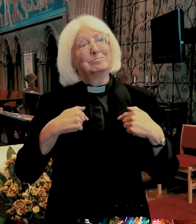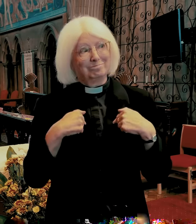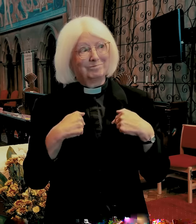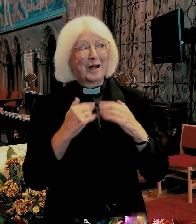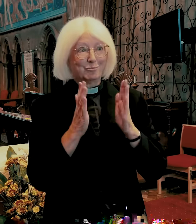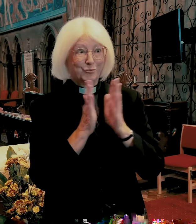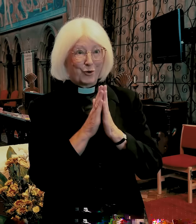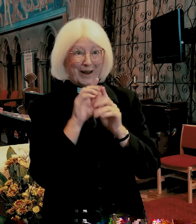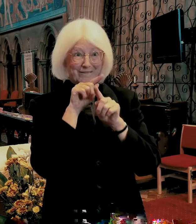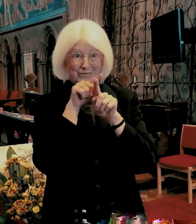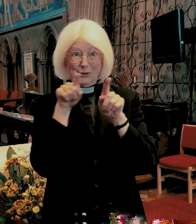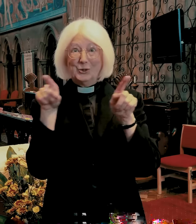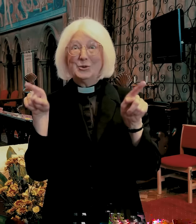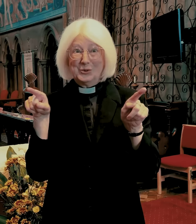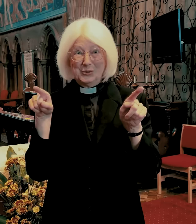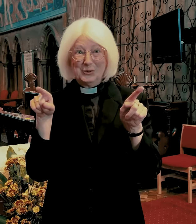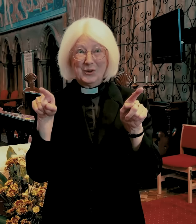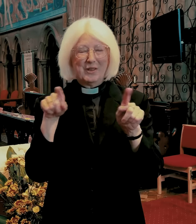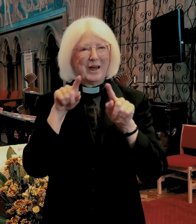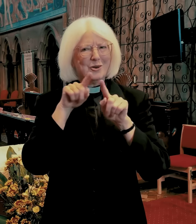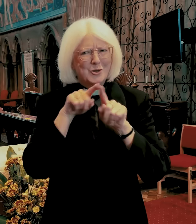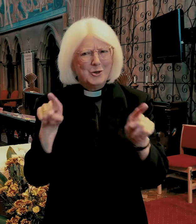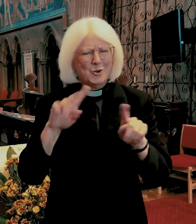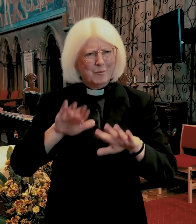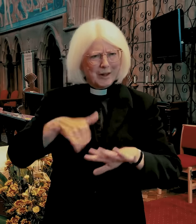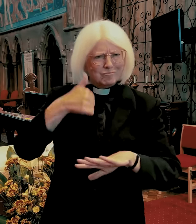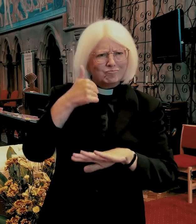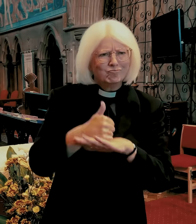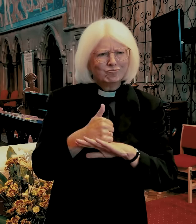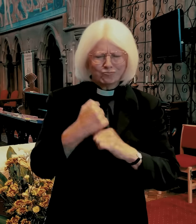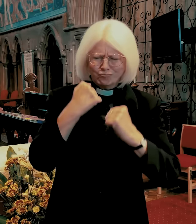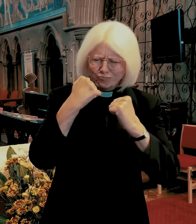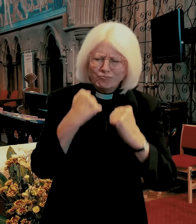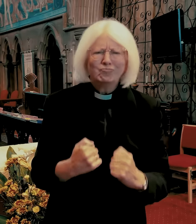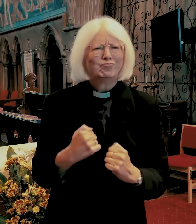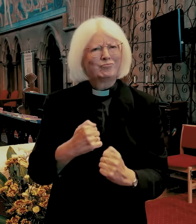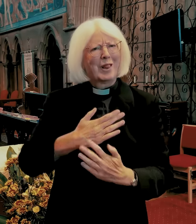And I pray that you, being rooted and established in love,